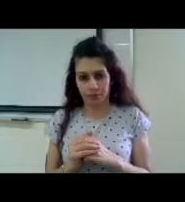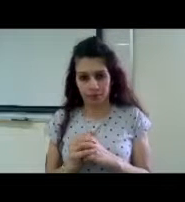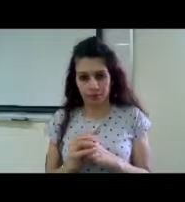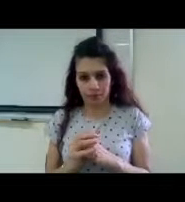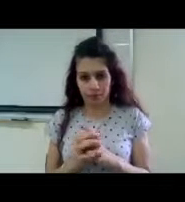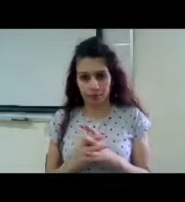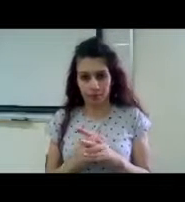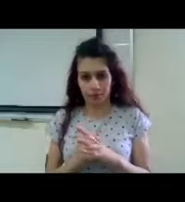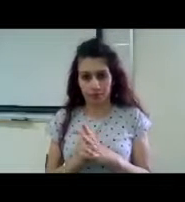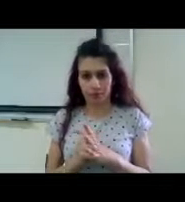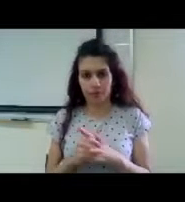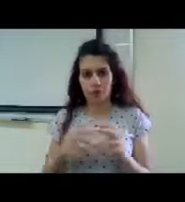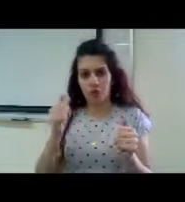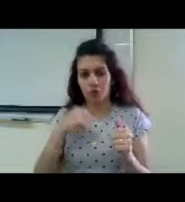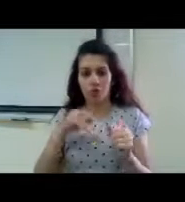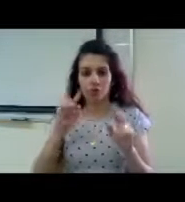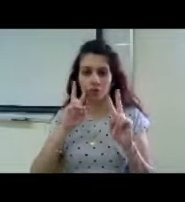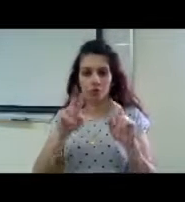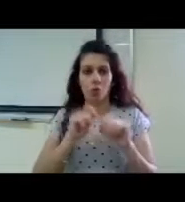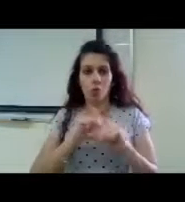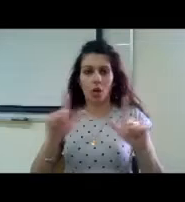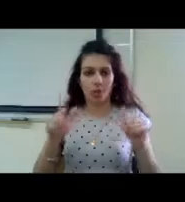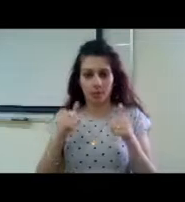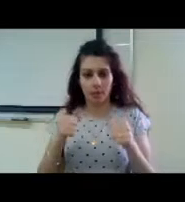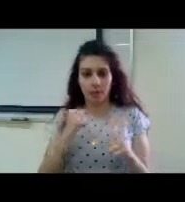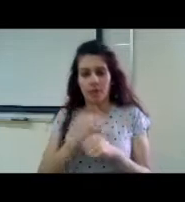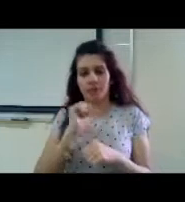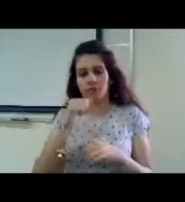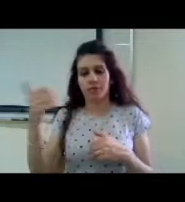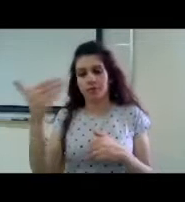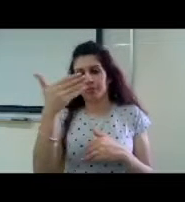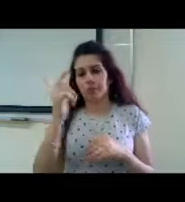uncertain times it's an honor for me to be joining you today and to share a bit